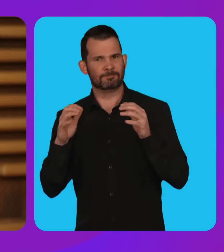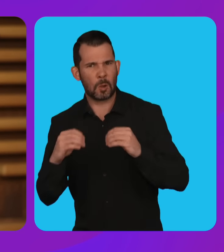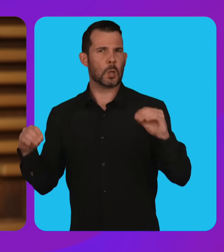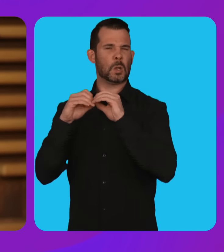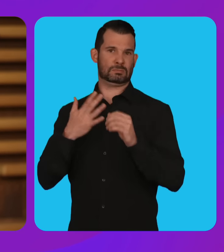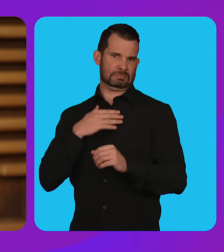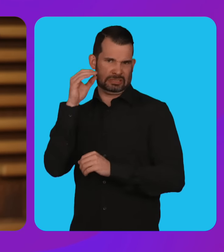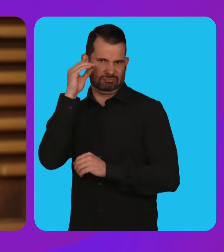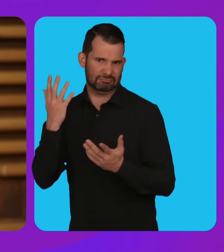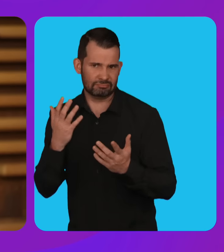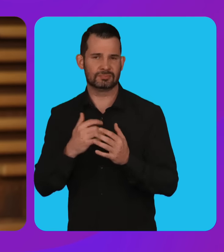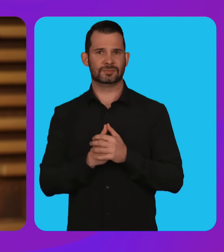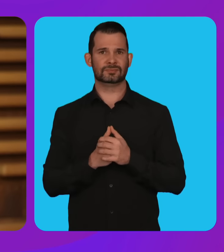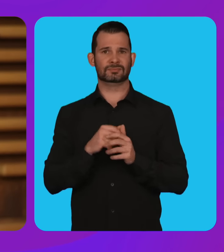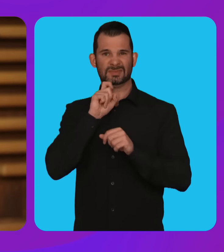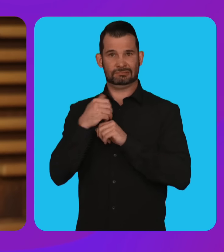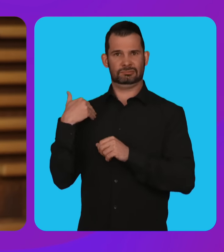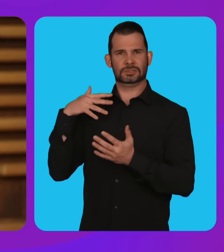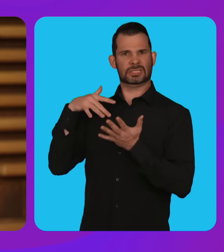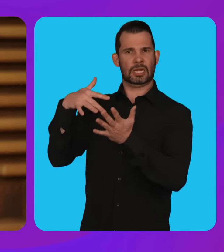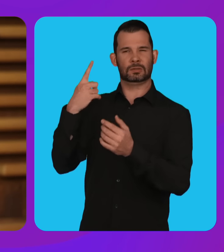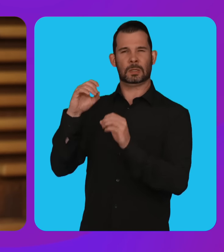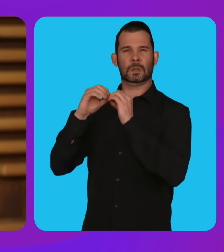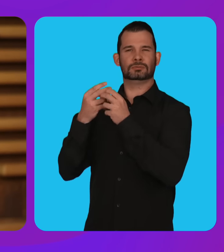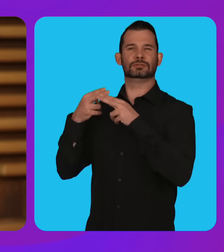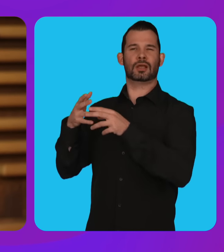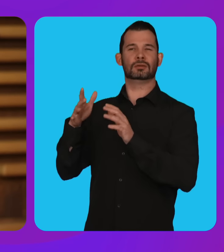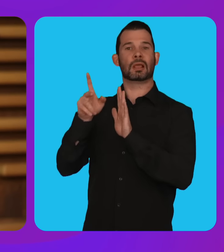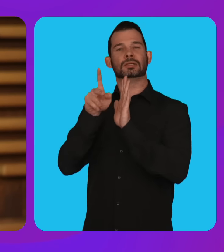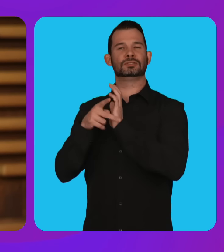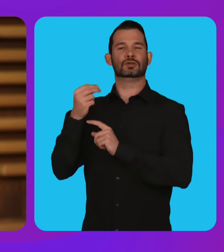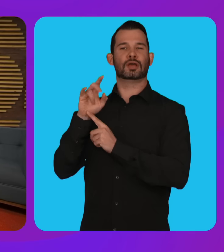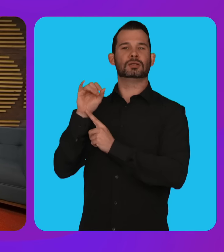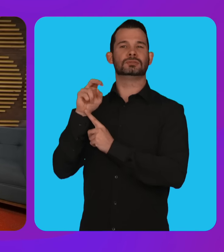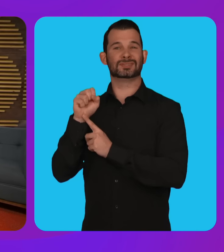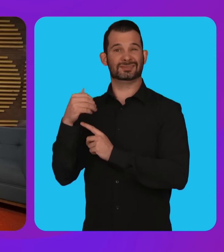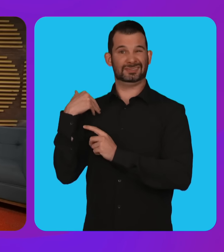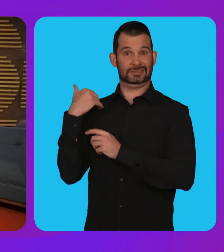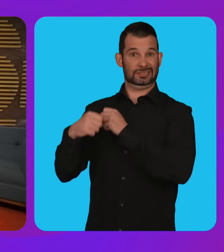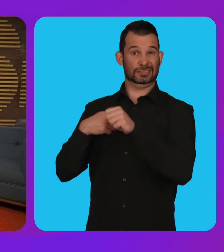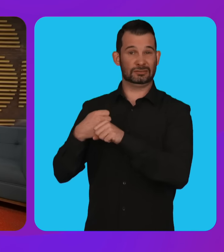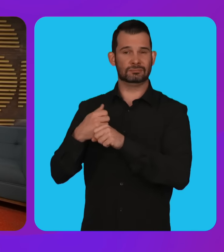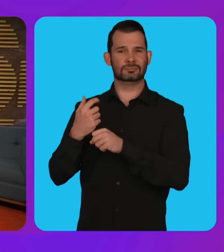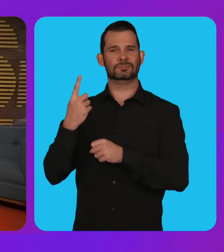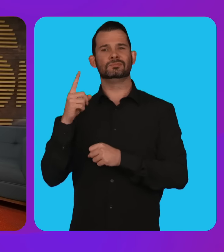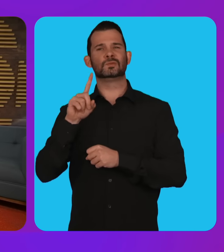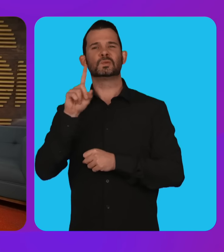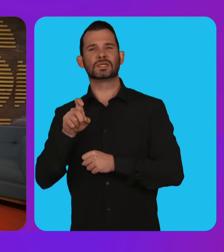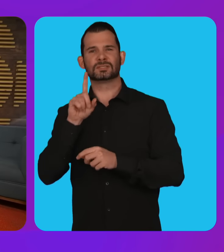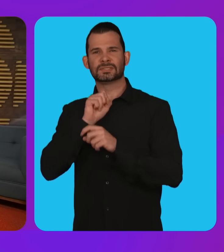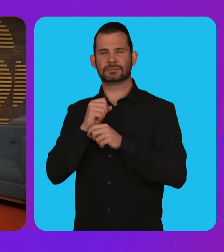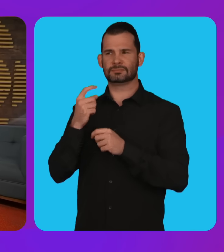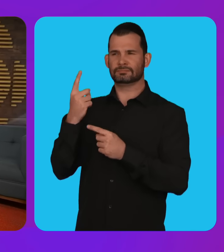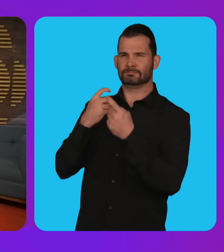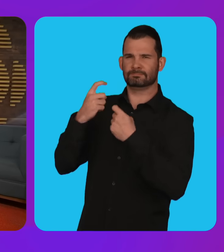There was a study done by an organization called Policy Horizons this past year. The question they were asking themselves